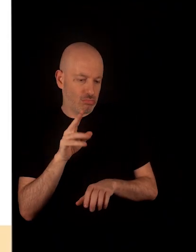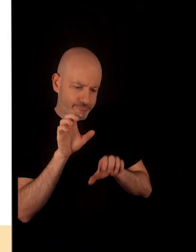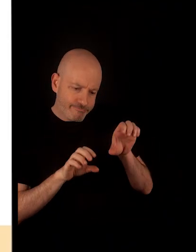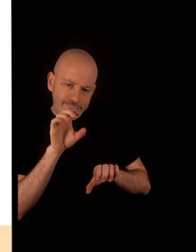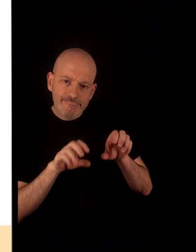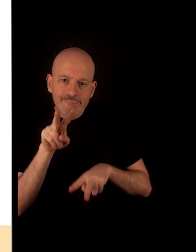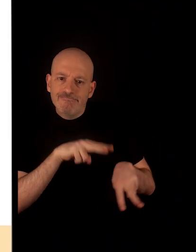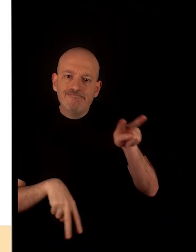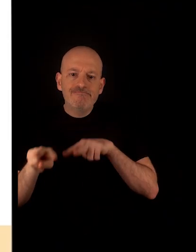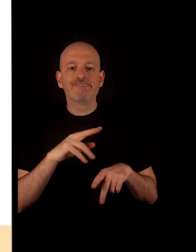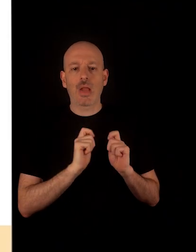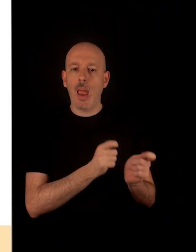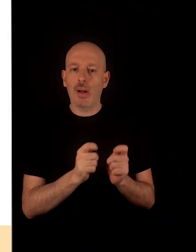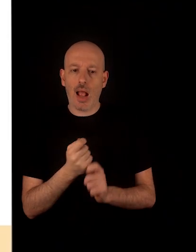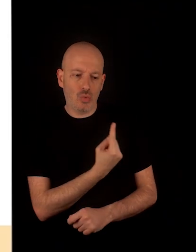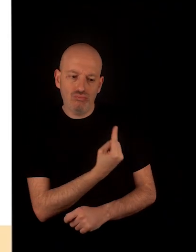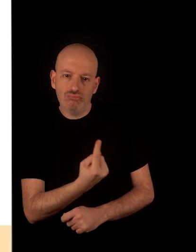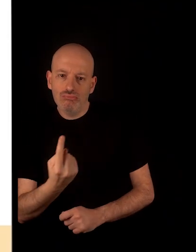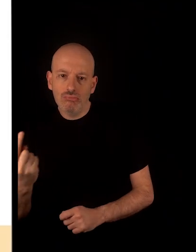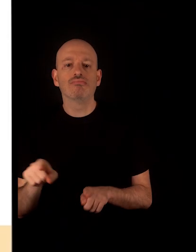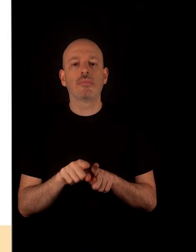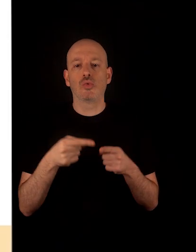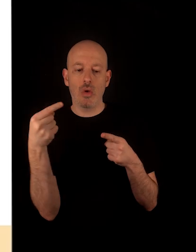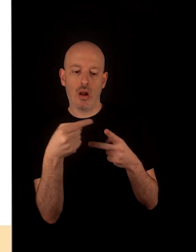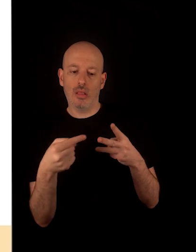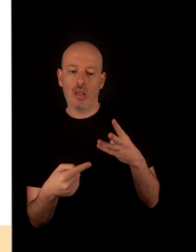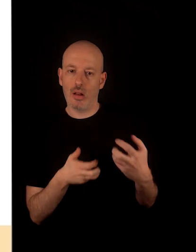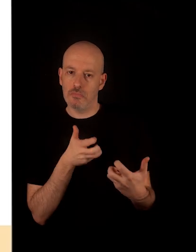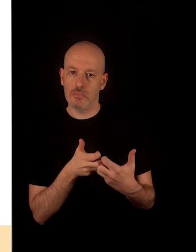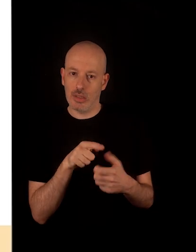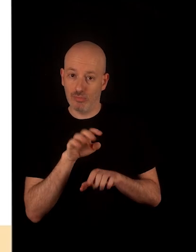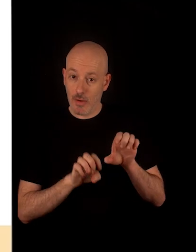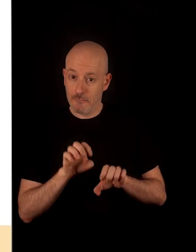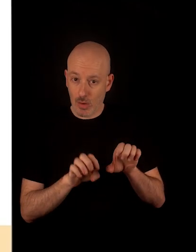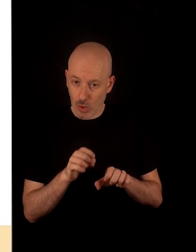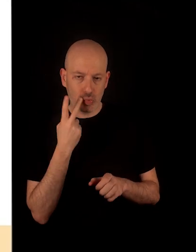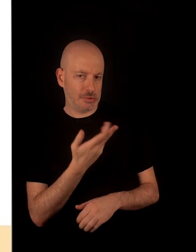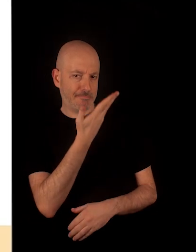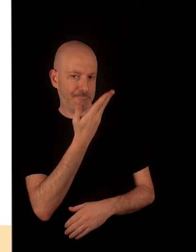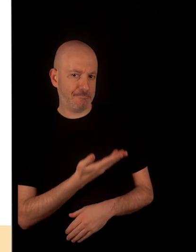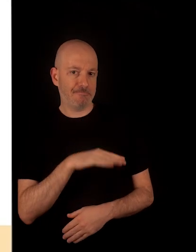and their participation, and more details are here. ‘How many residents you can invite?’ is up to five artists